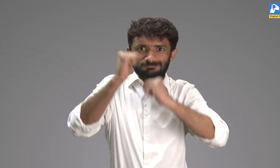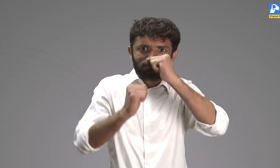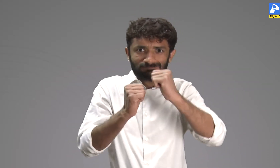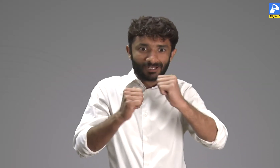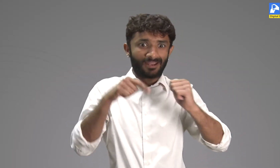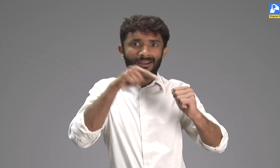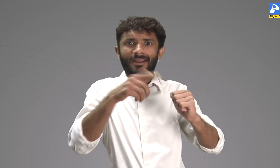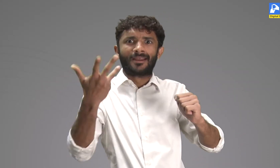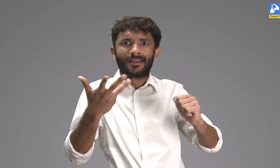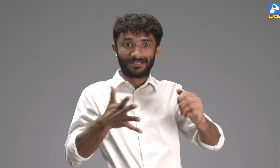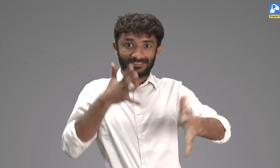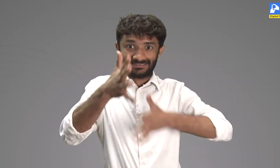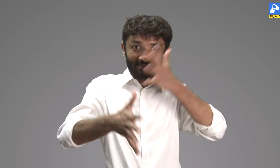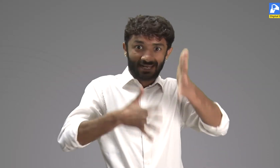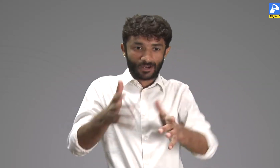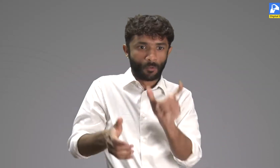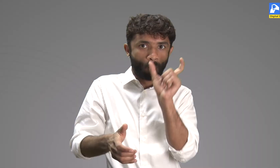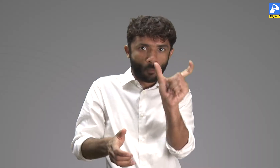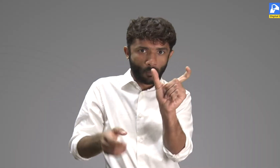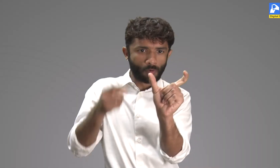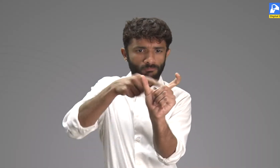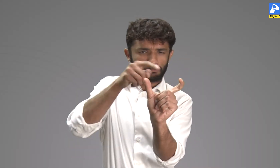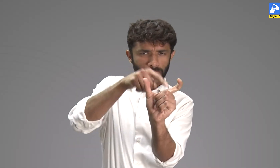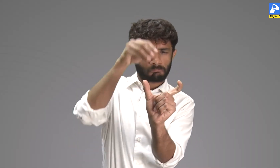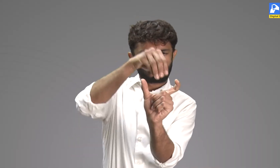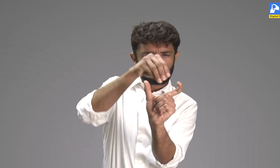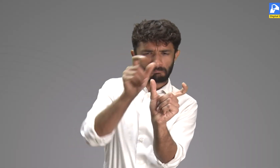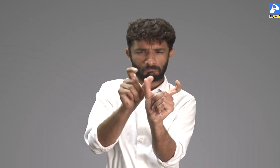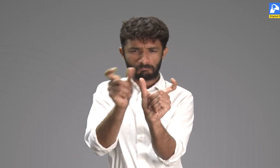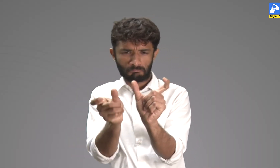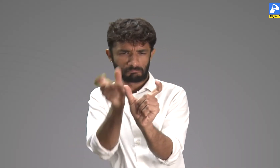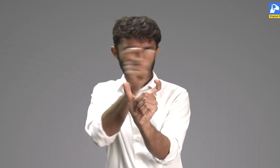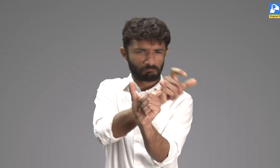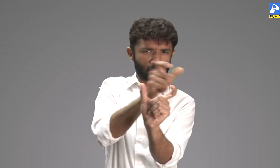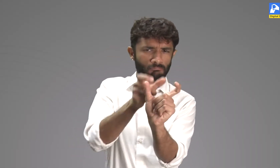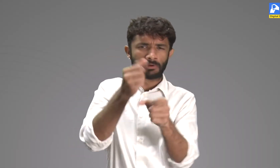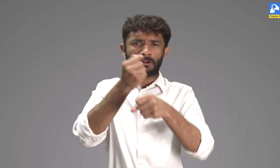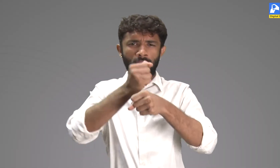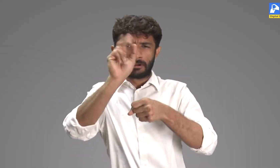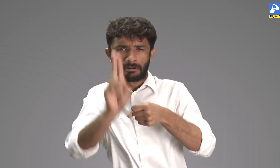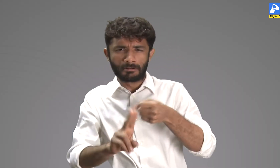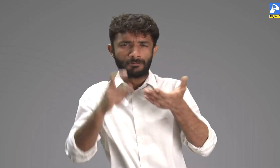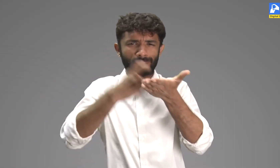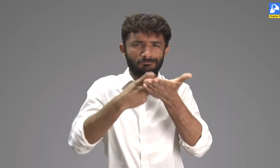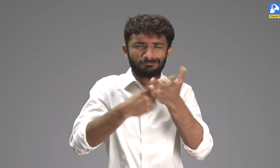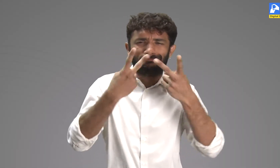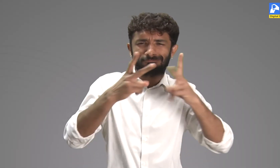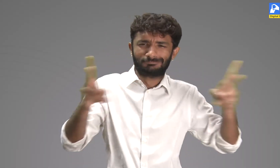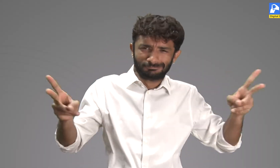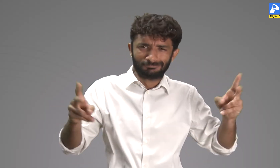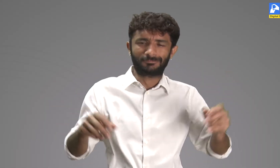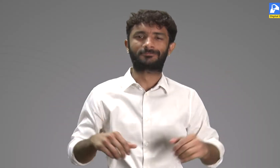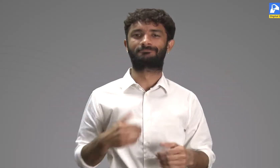The term "sign structure" refers to the development of a sign using affixes from grammar and its rules.